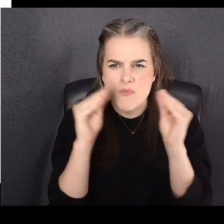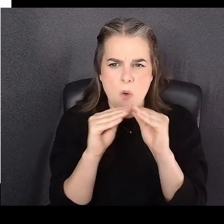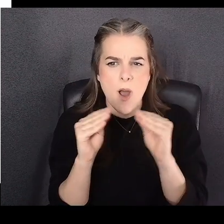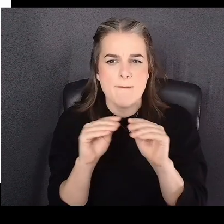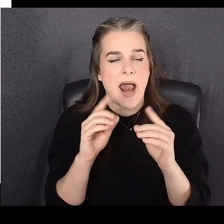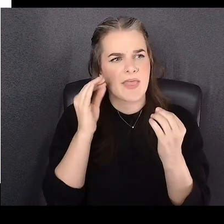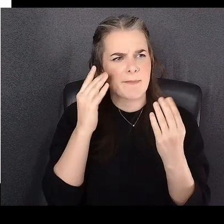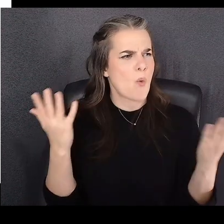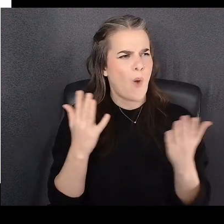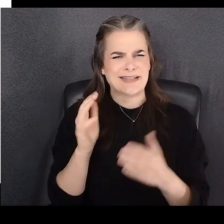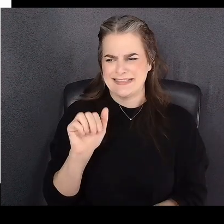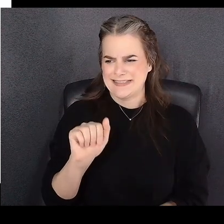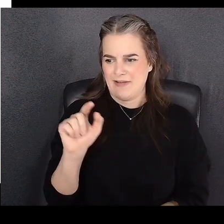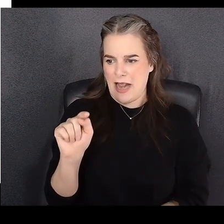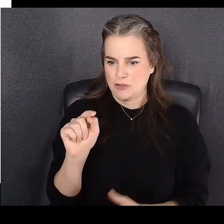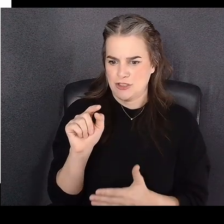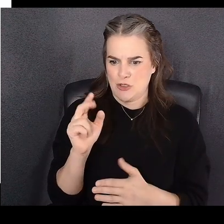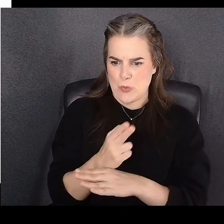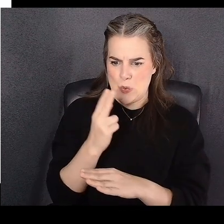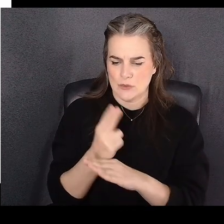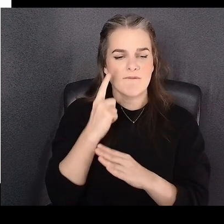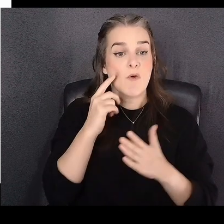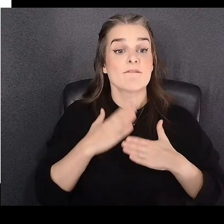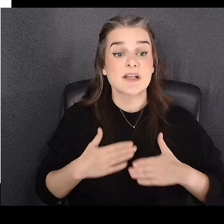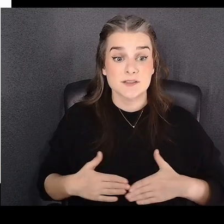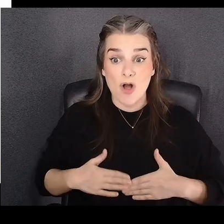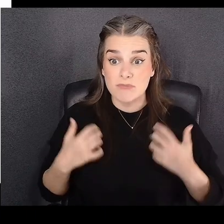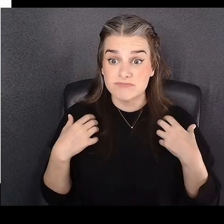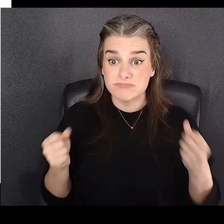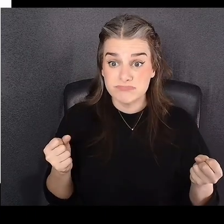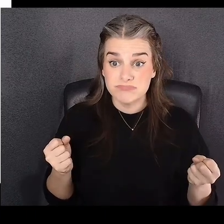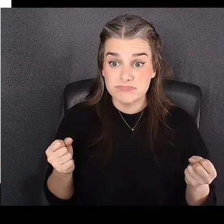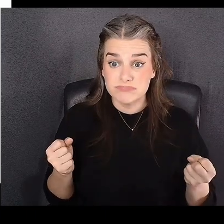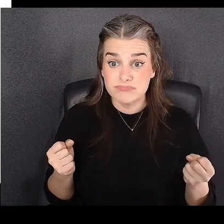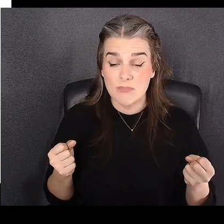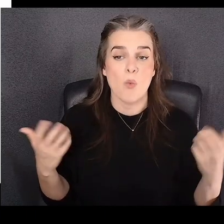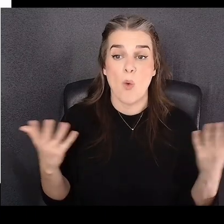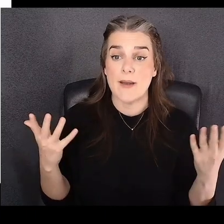be used in your physical well-being, some things that pop, usually, to people's heads